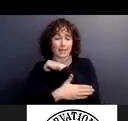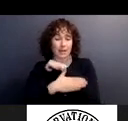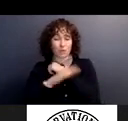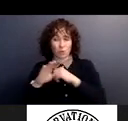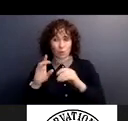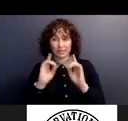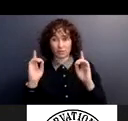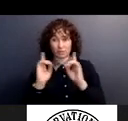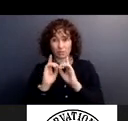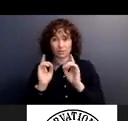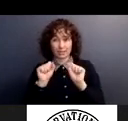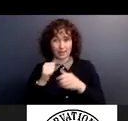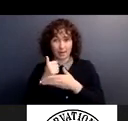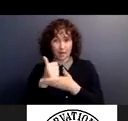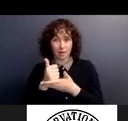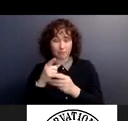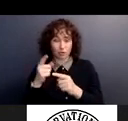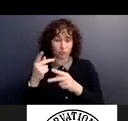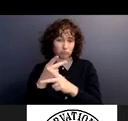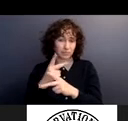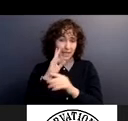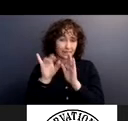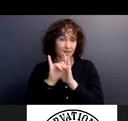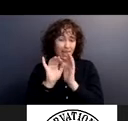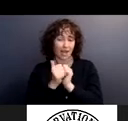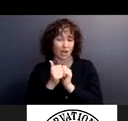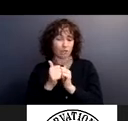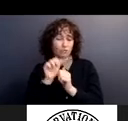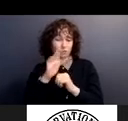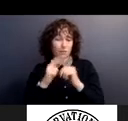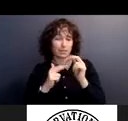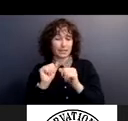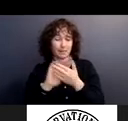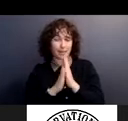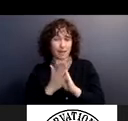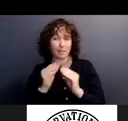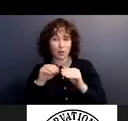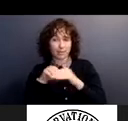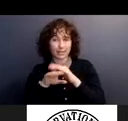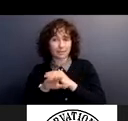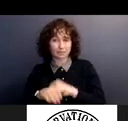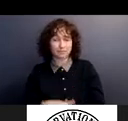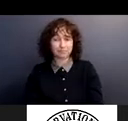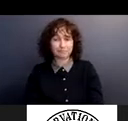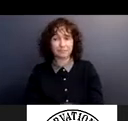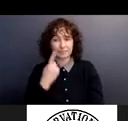or district can help you identify ways to make your building more accessible to learners